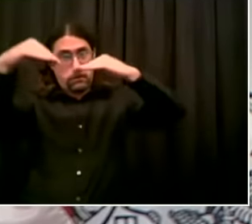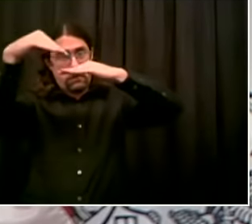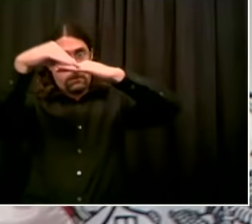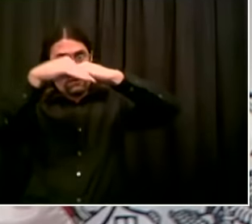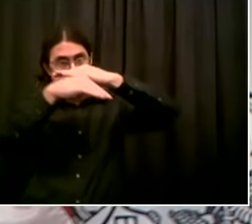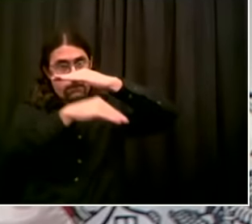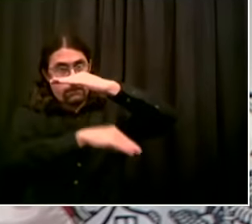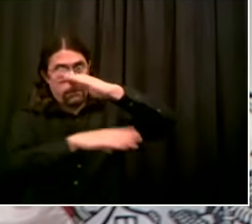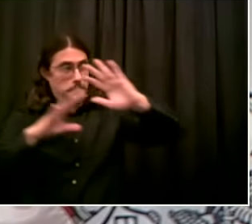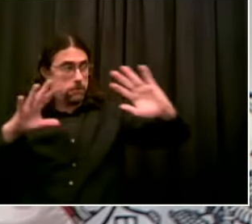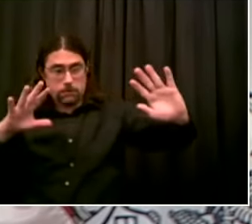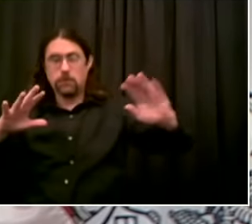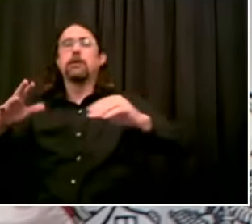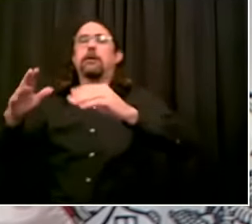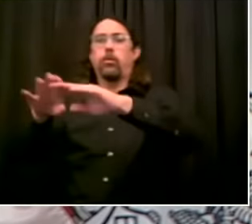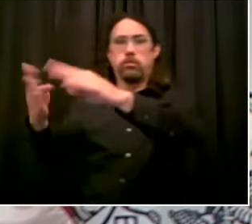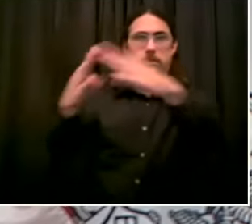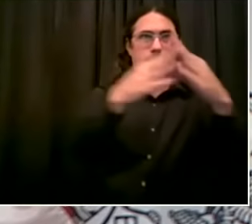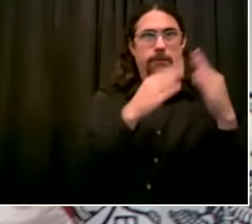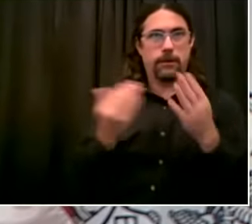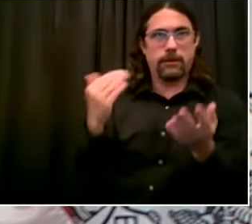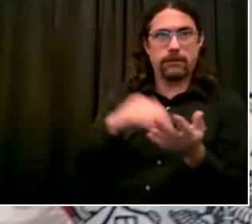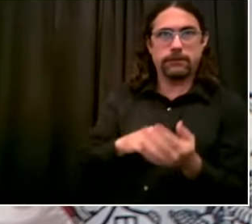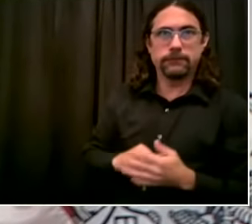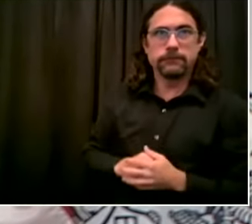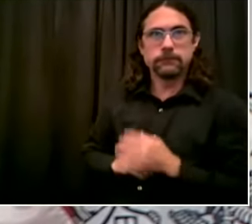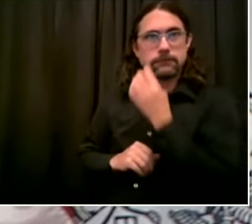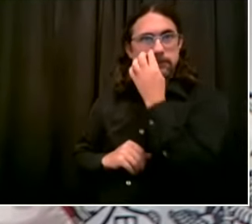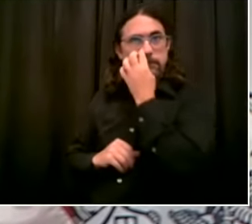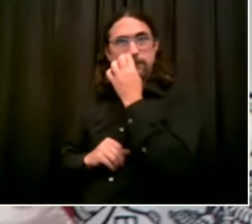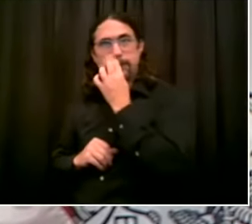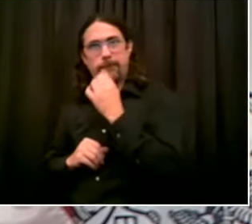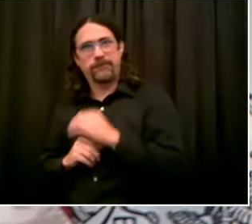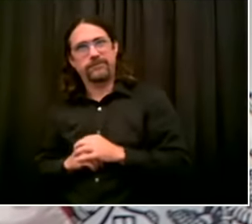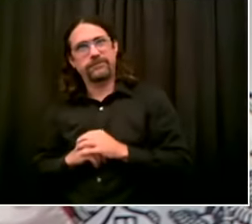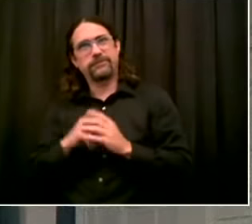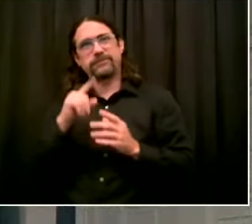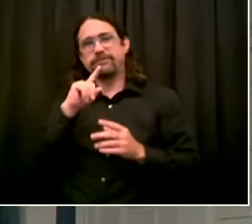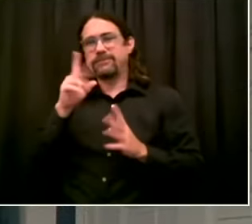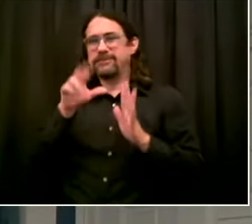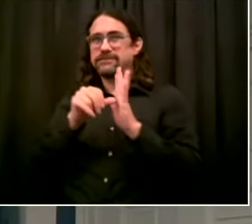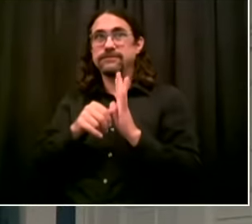WELL REMOTEL. Y LOOK, WHERE E W